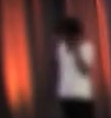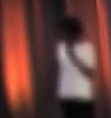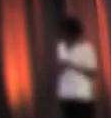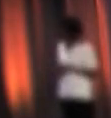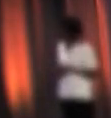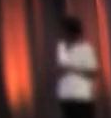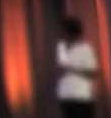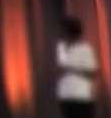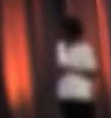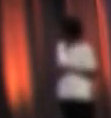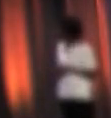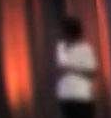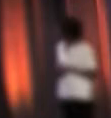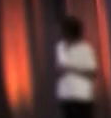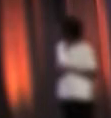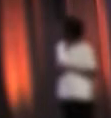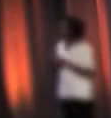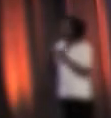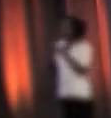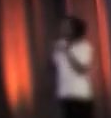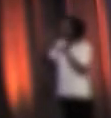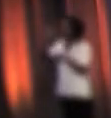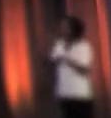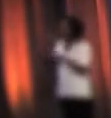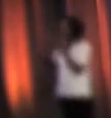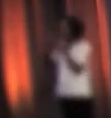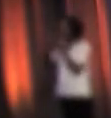For example, our 2015 winners, Edinburgh City